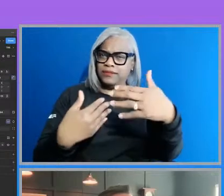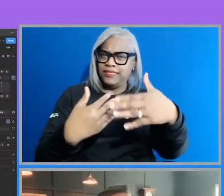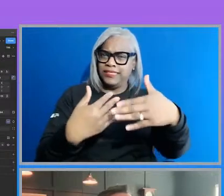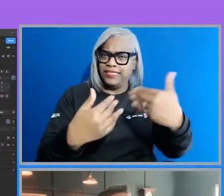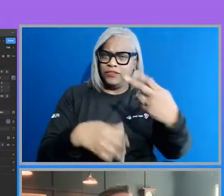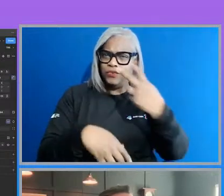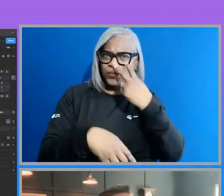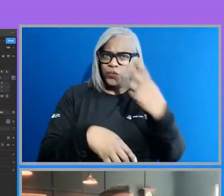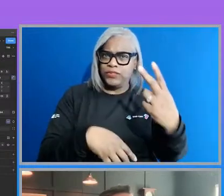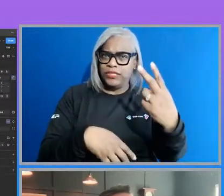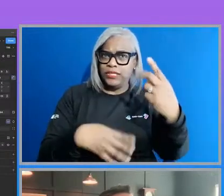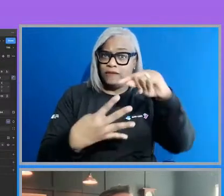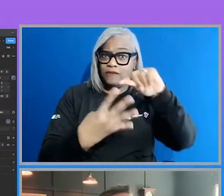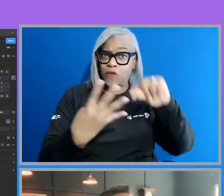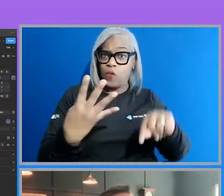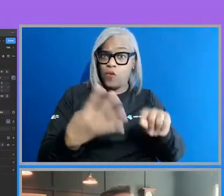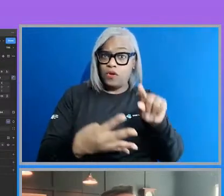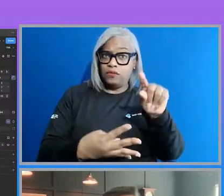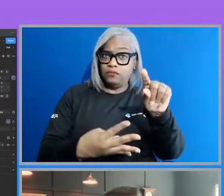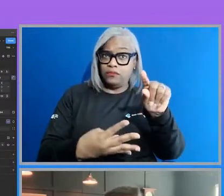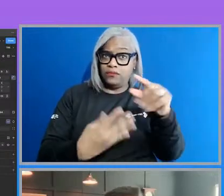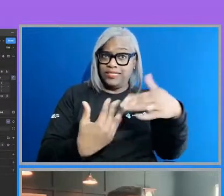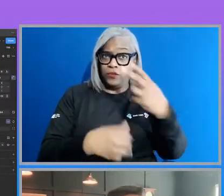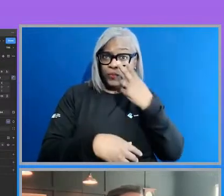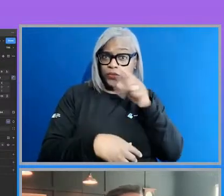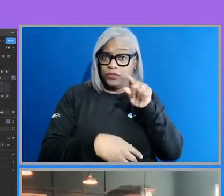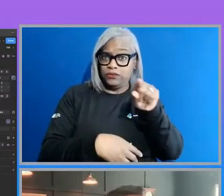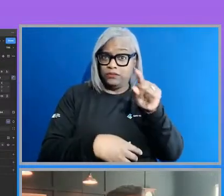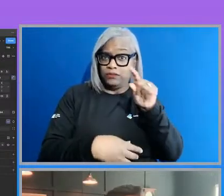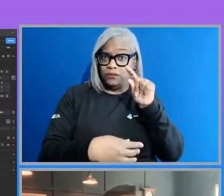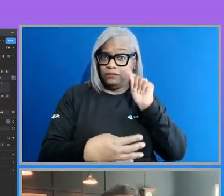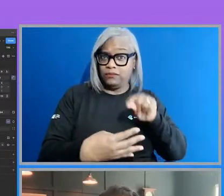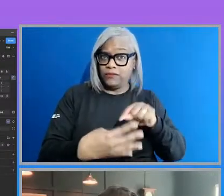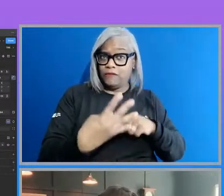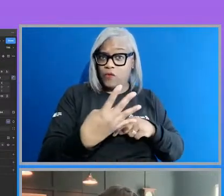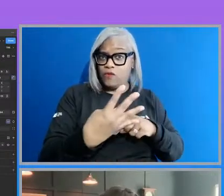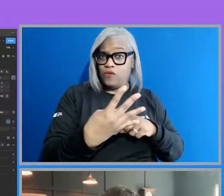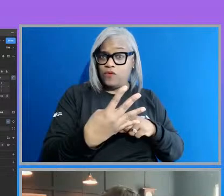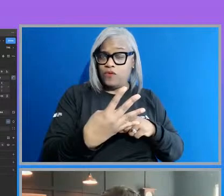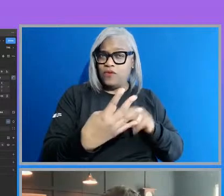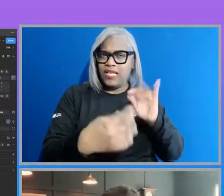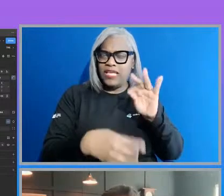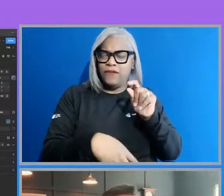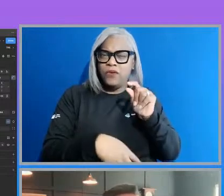see these categories? If you did that ever so popular squint